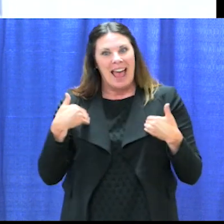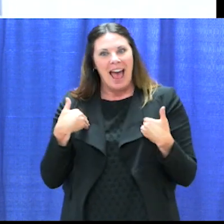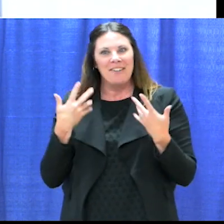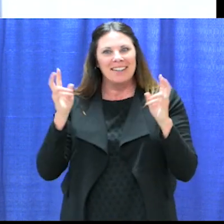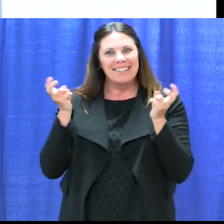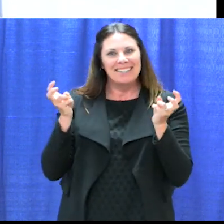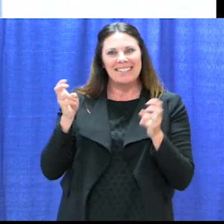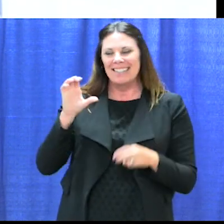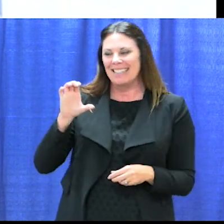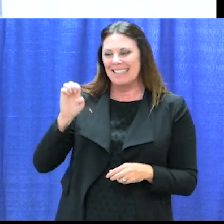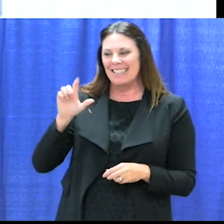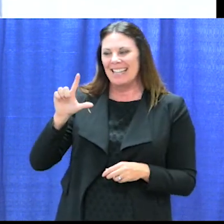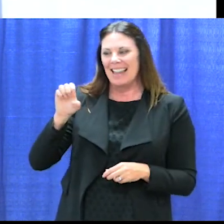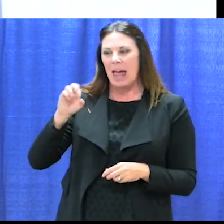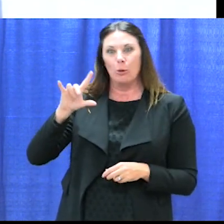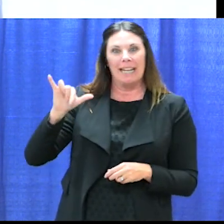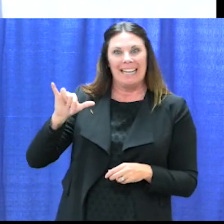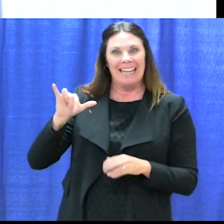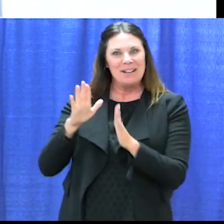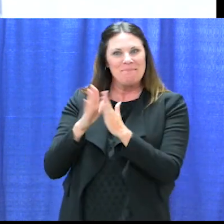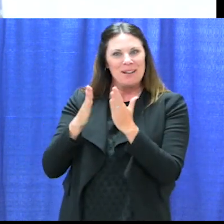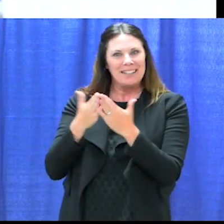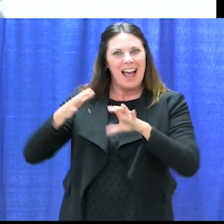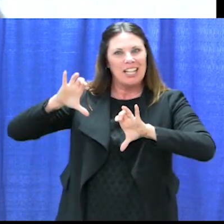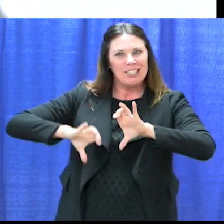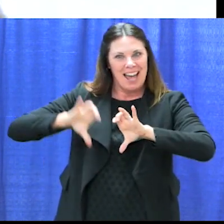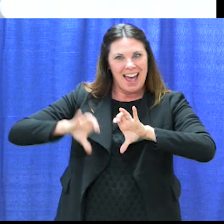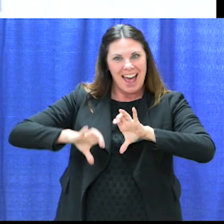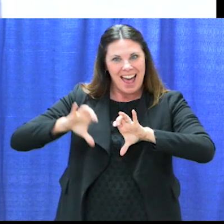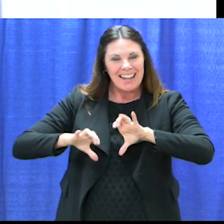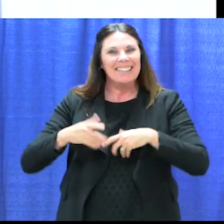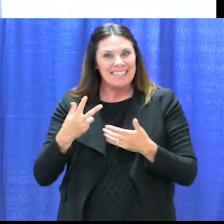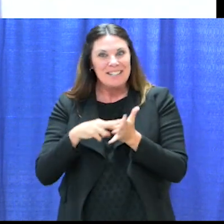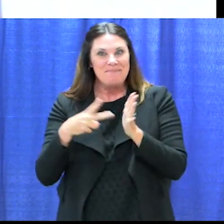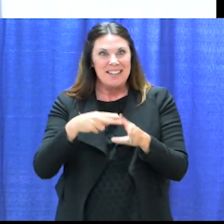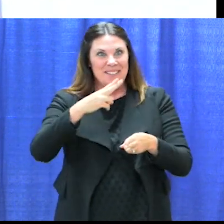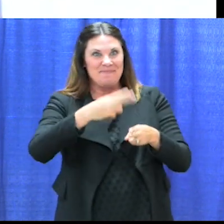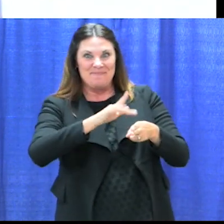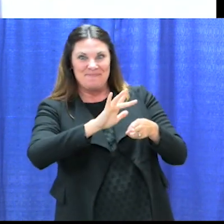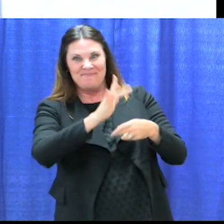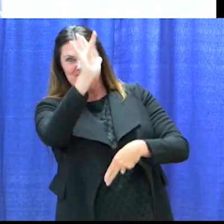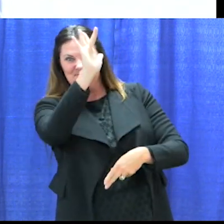that students can buy books recommended by their favorite celebrities on Snap.